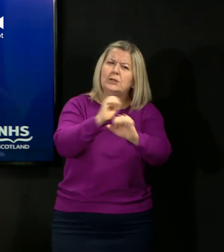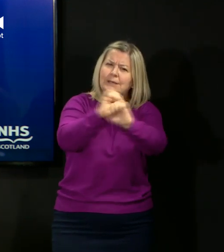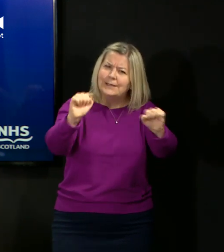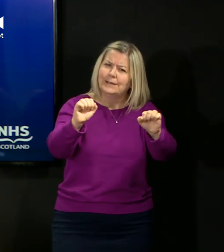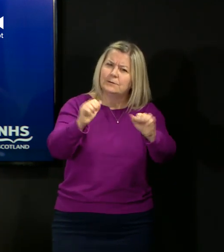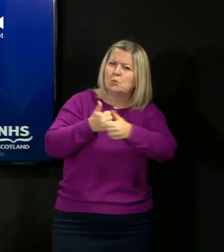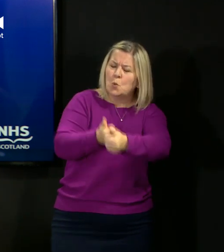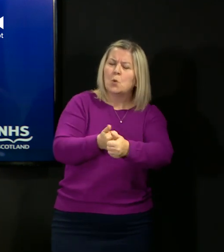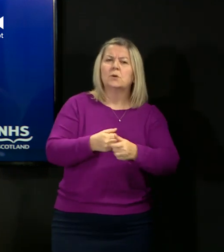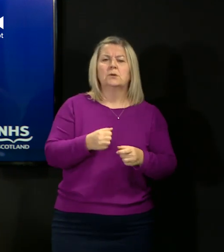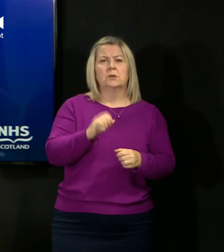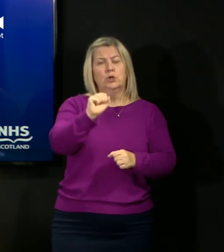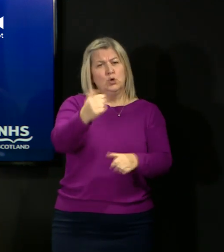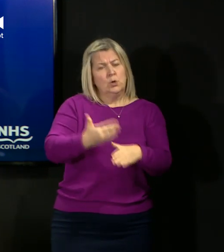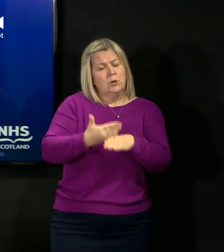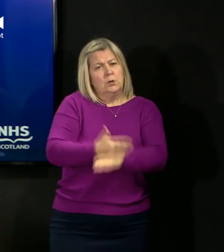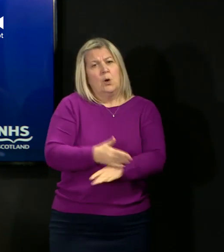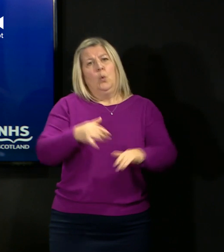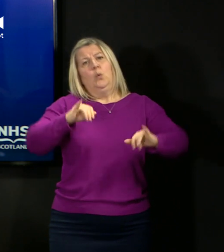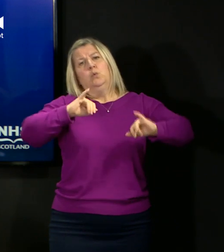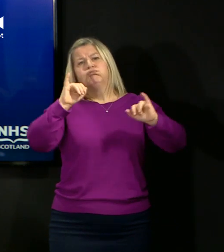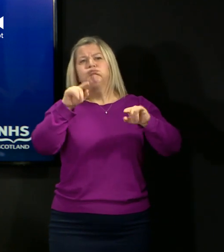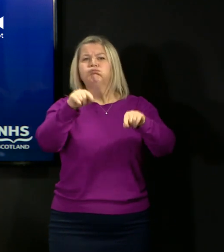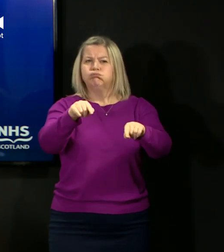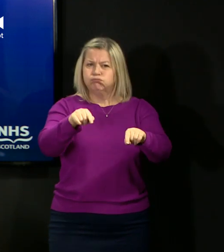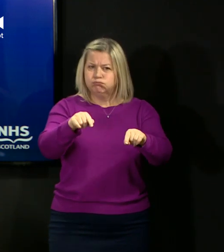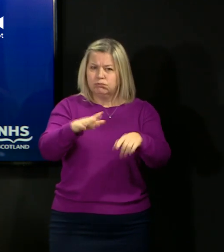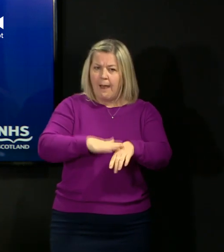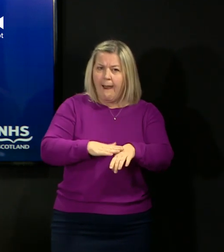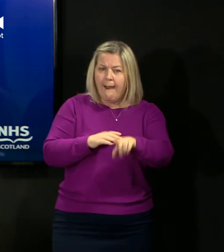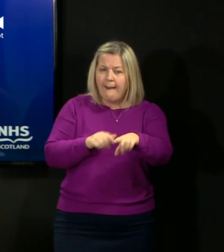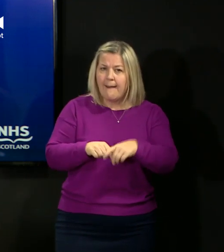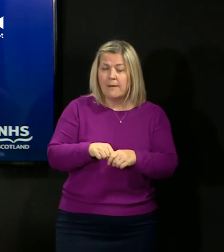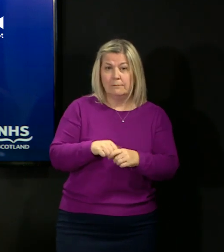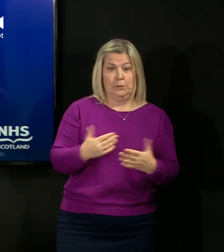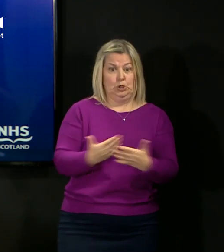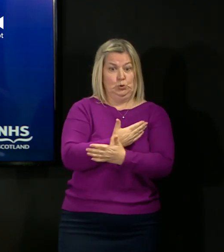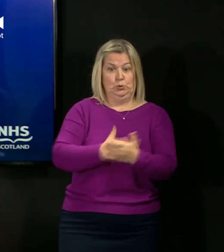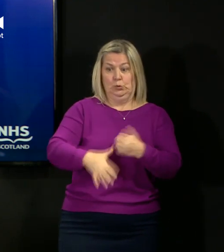you are facing is unprecedented. Many of you will be working in unfamiliar roles,